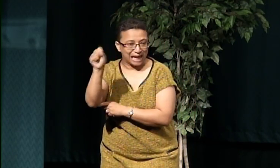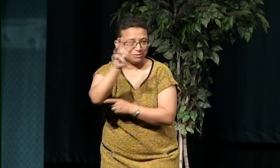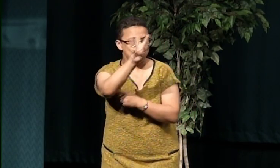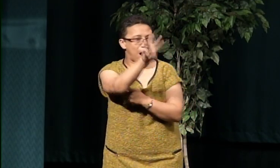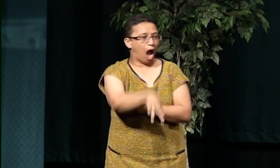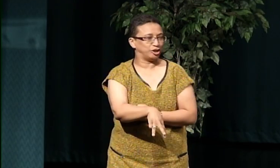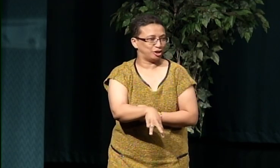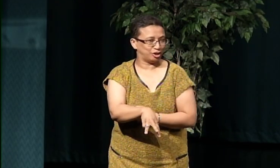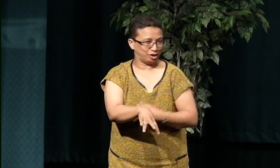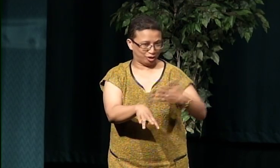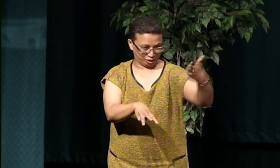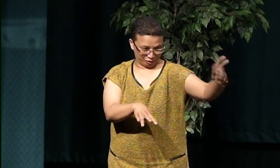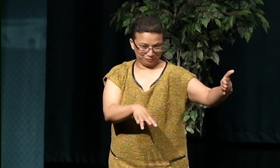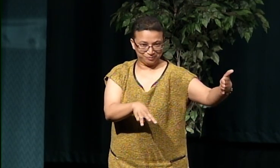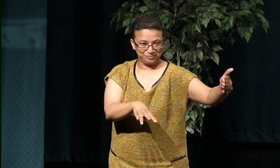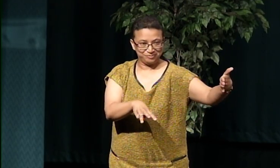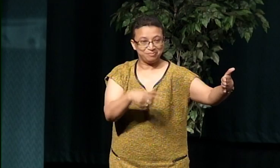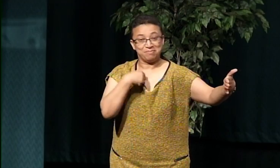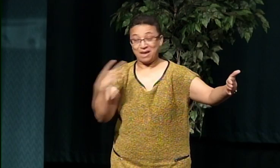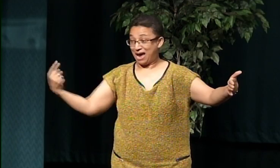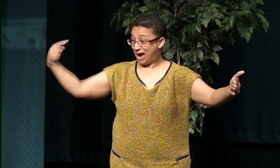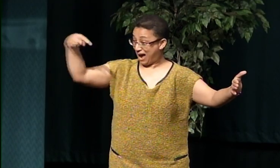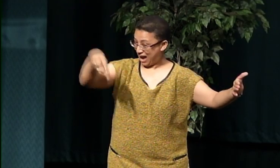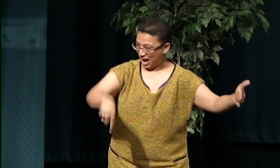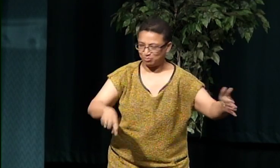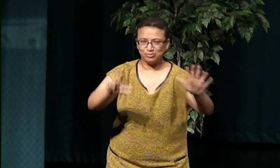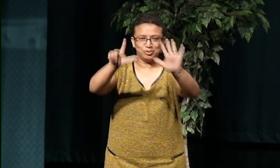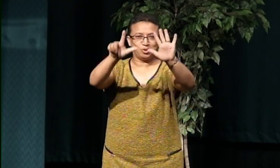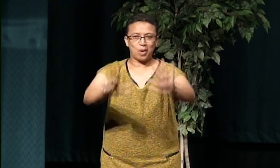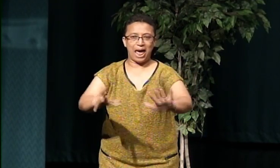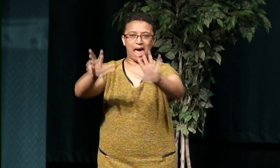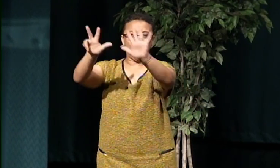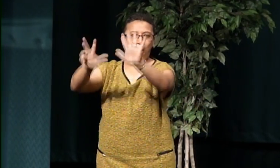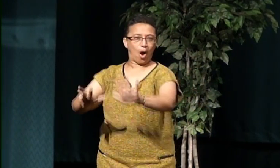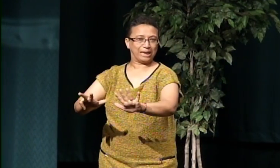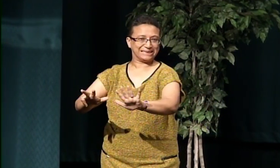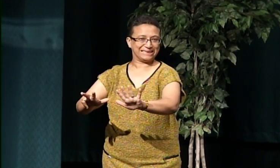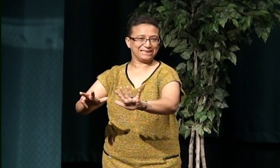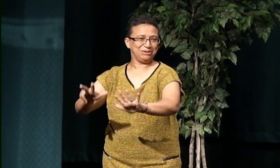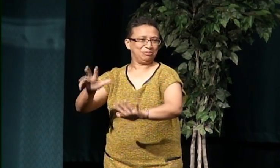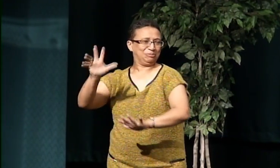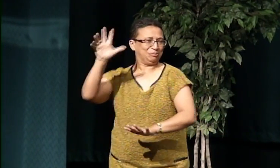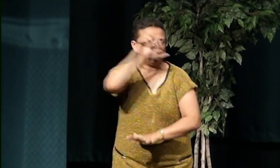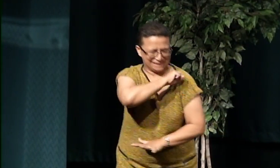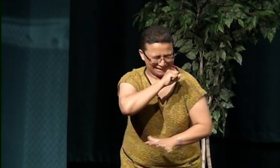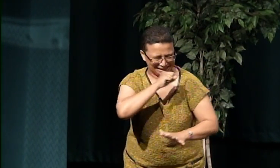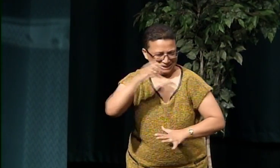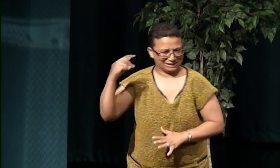It happened in March and I came in August.